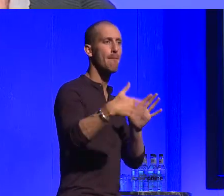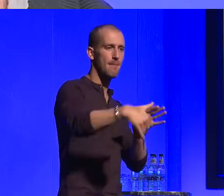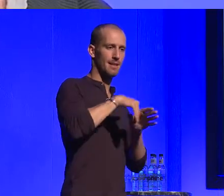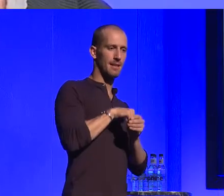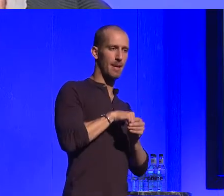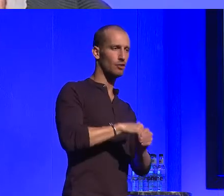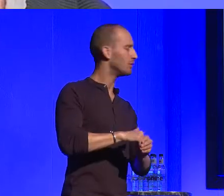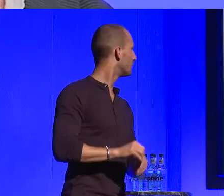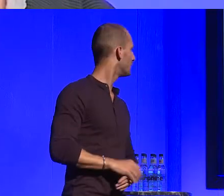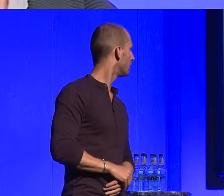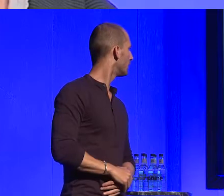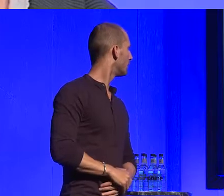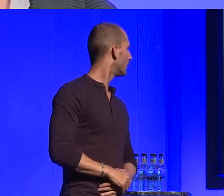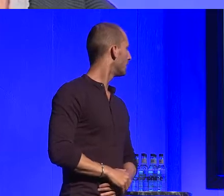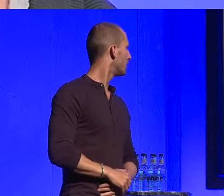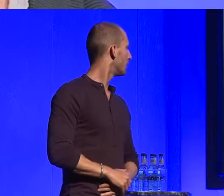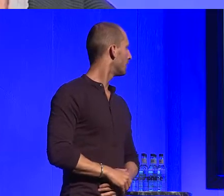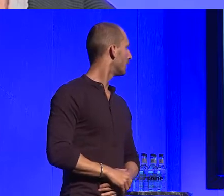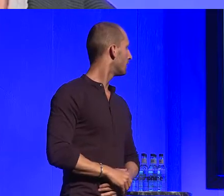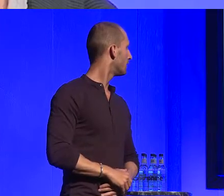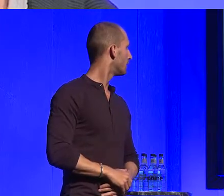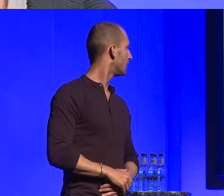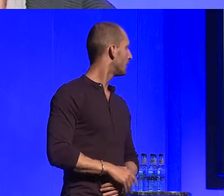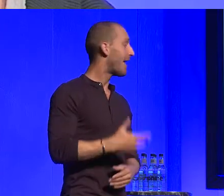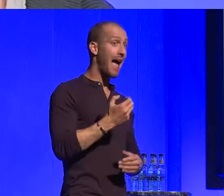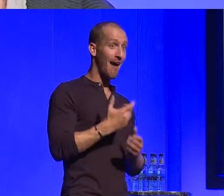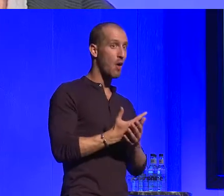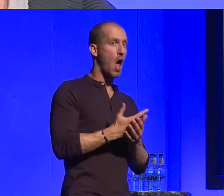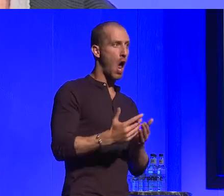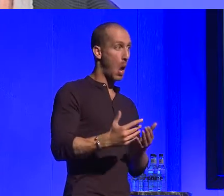the people who are interested in that, you will not be surprised to hear that there were quite a lot of tweeters in there.